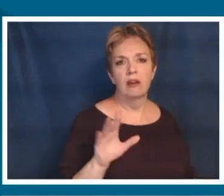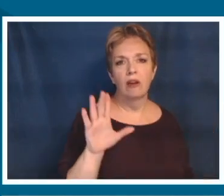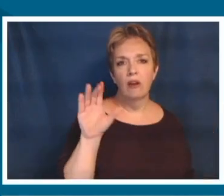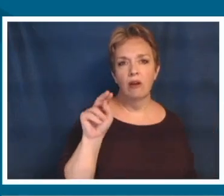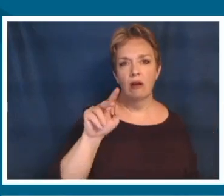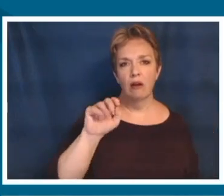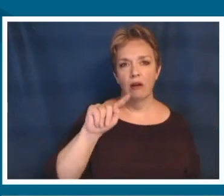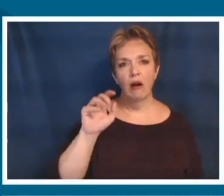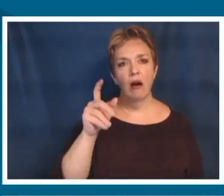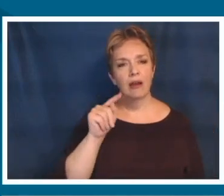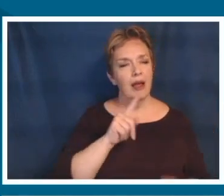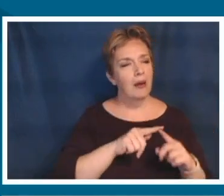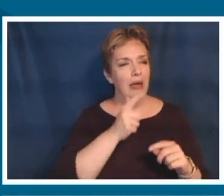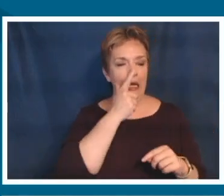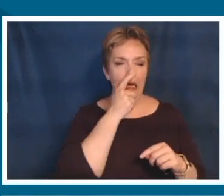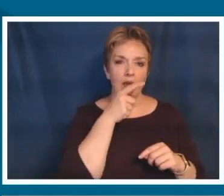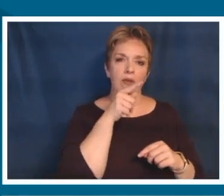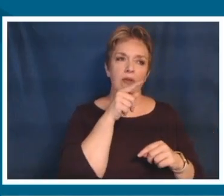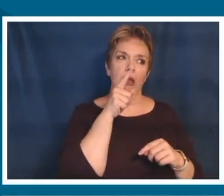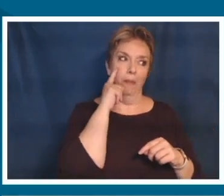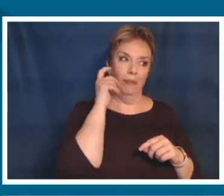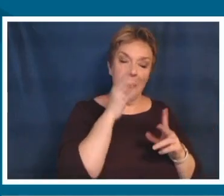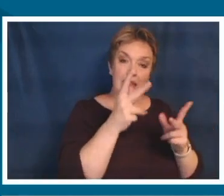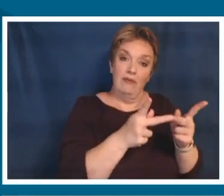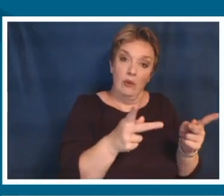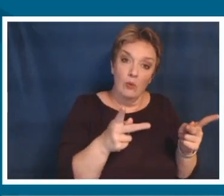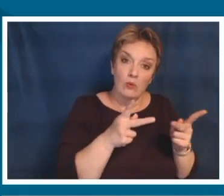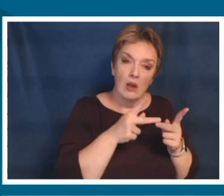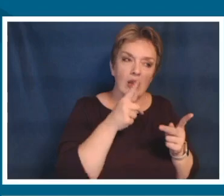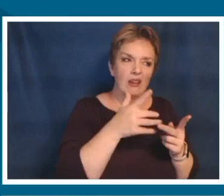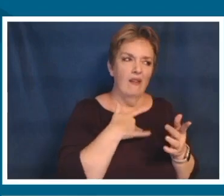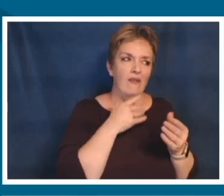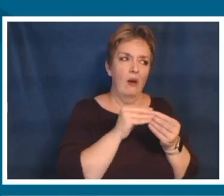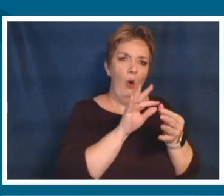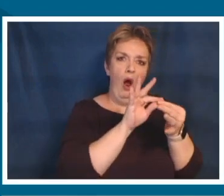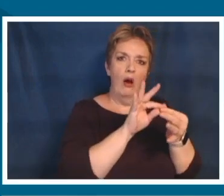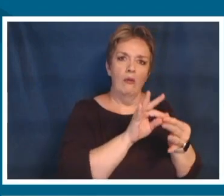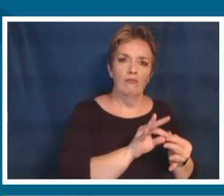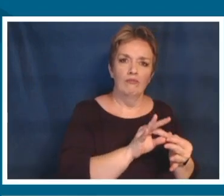is that you know we had there's sections of this exhibit that